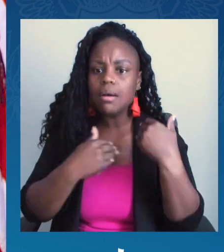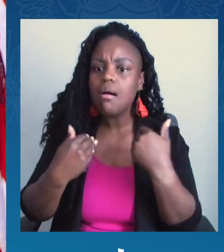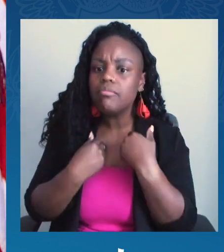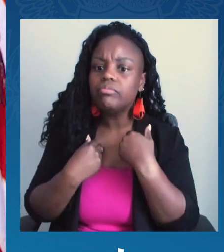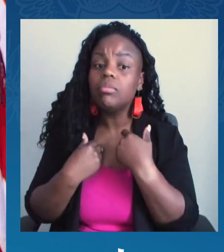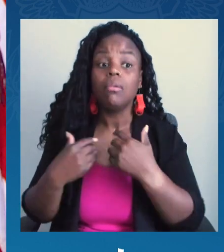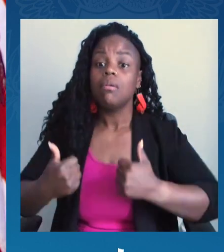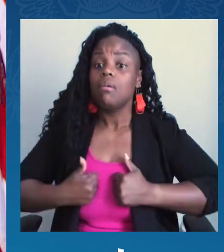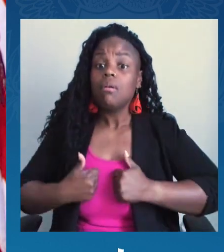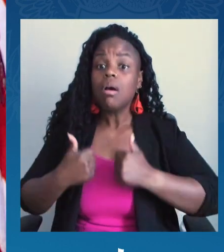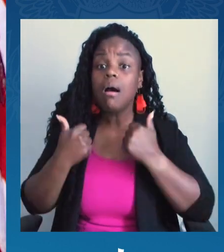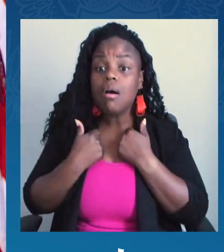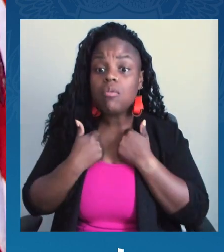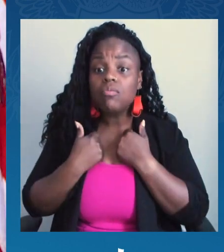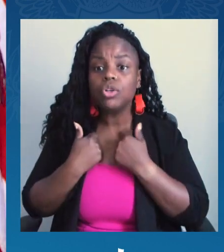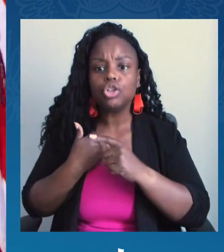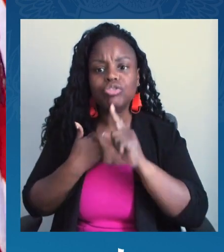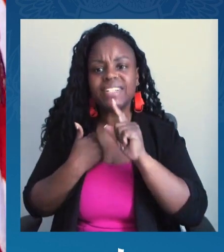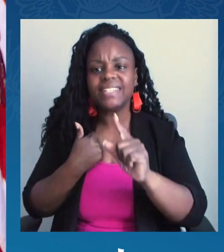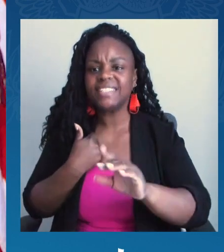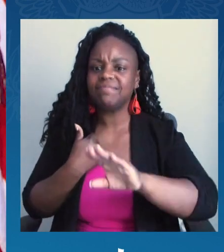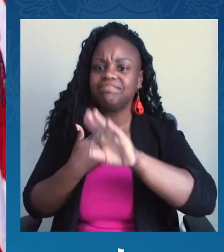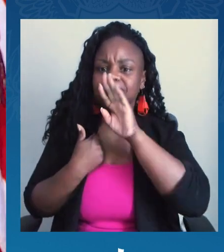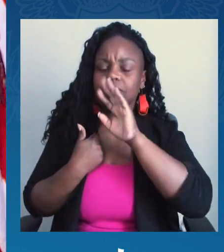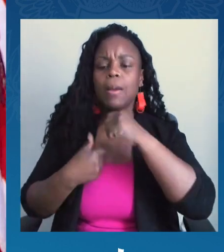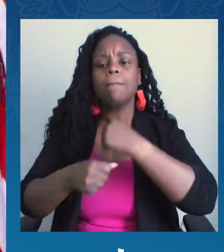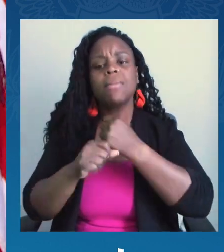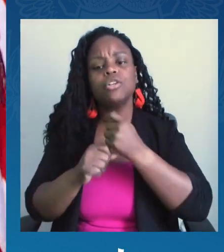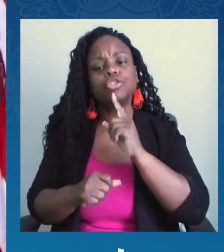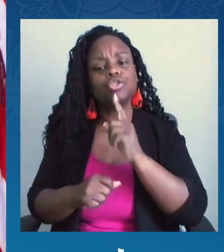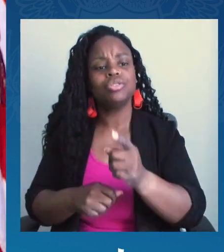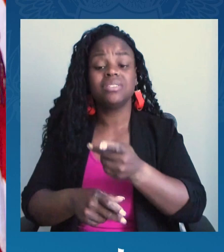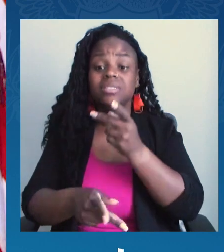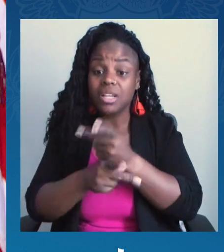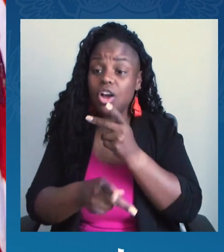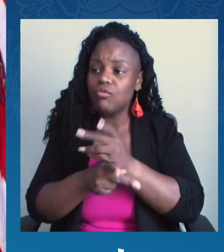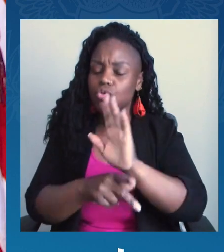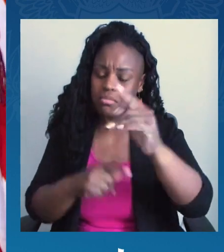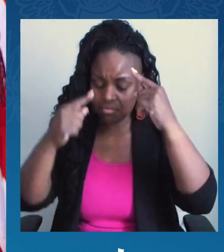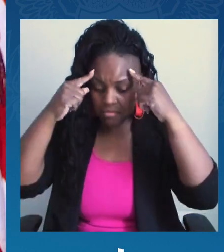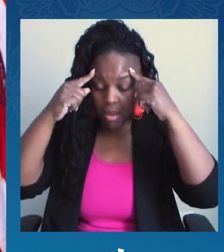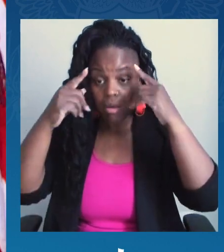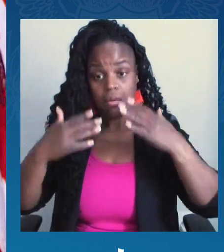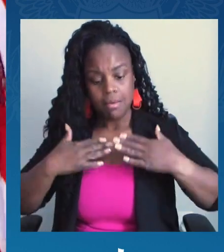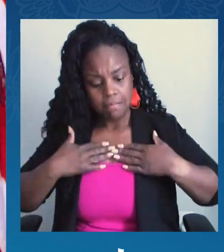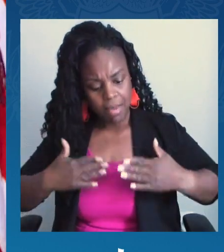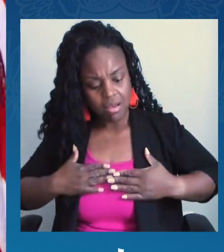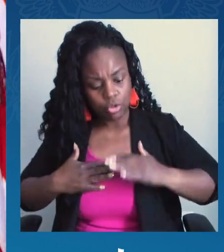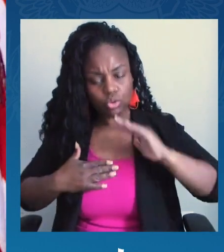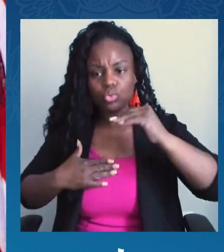that we take care of mind, body and soul. And so that includes taking care of your health